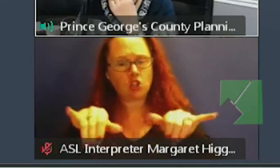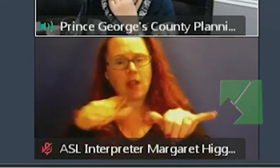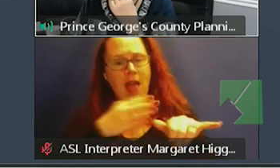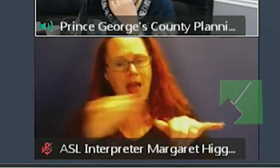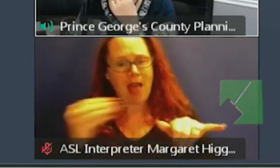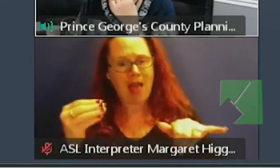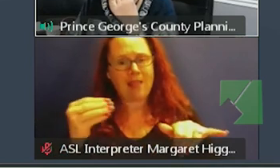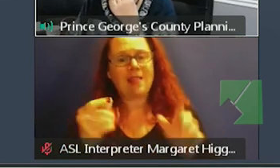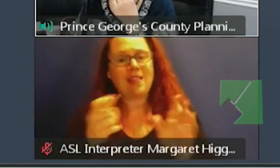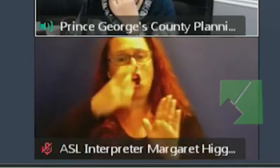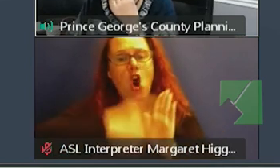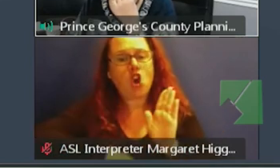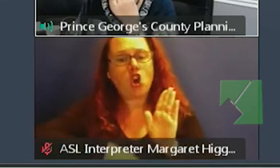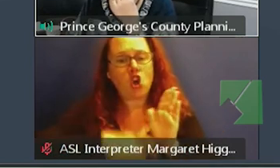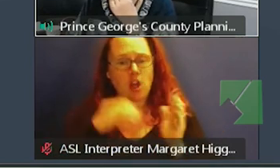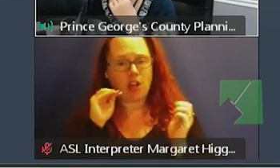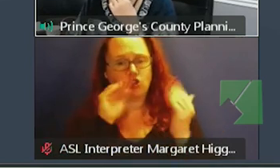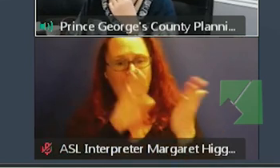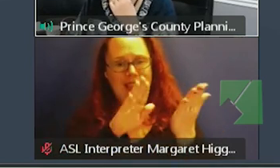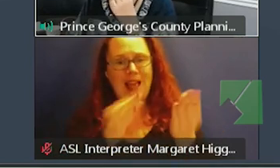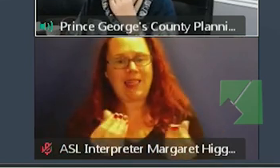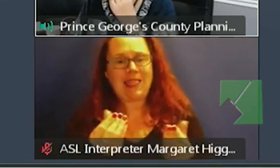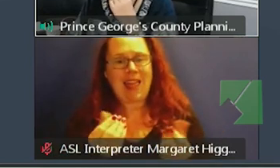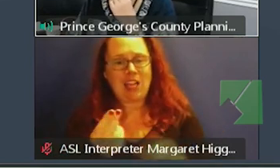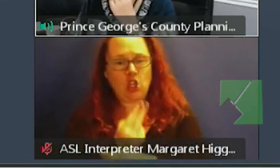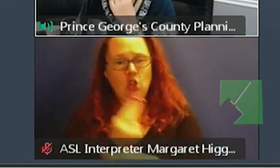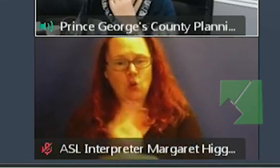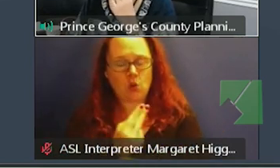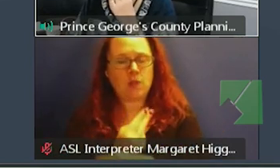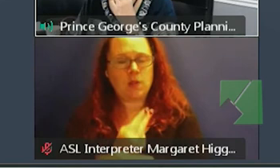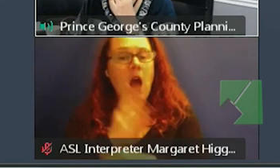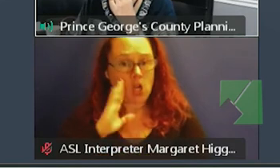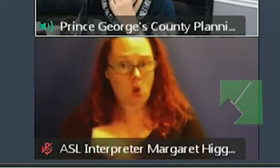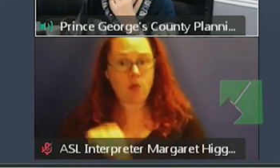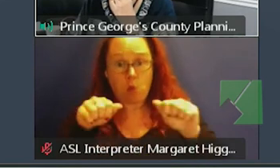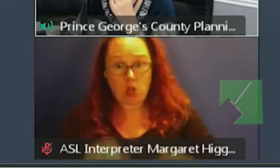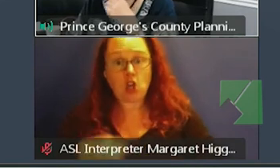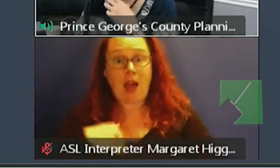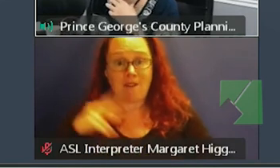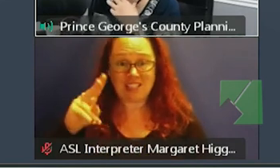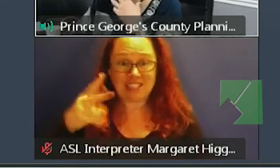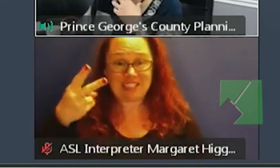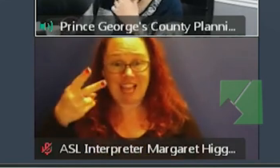I do know that we could have a second hearing on this, and I'm inclined. I, as of now,